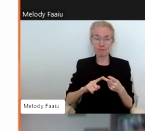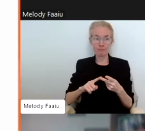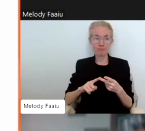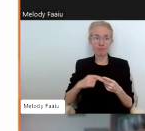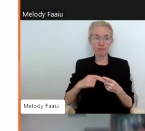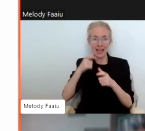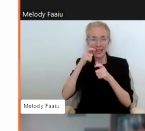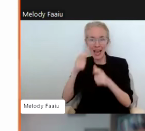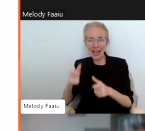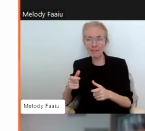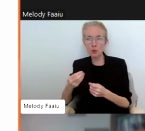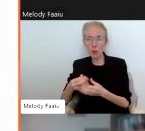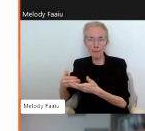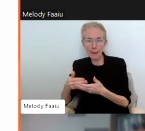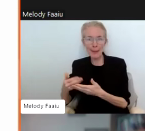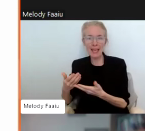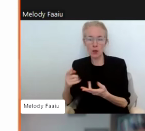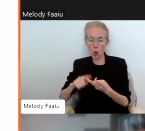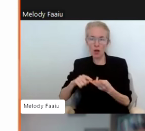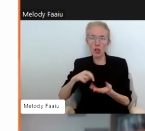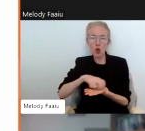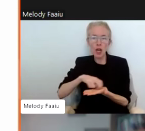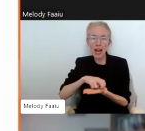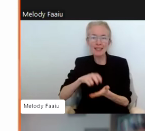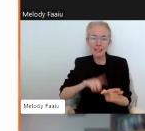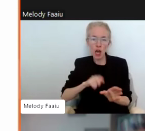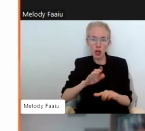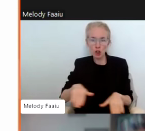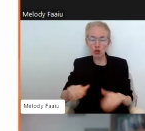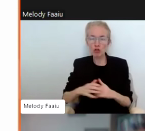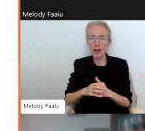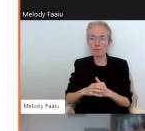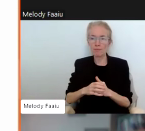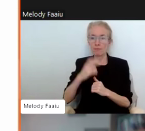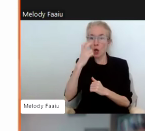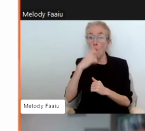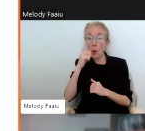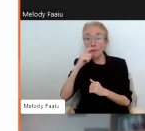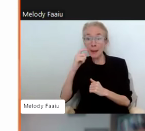it works for toddlers, for children, for old people, for people with